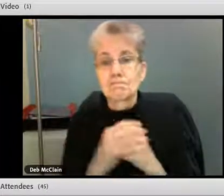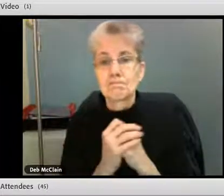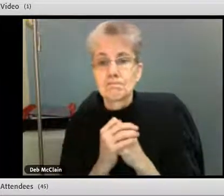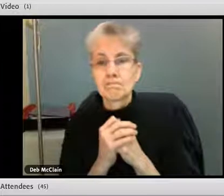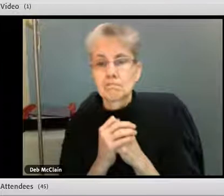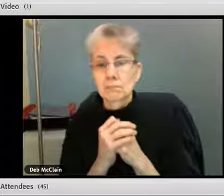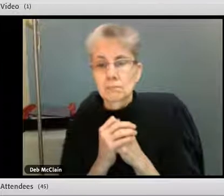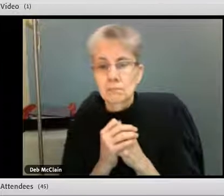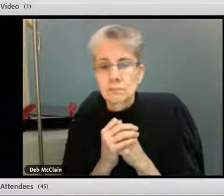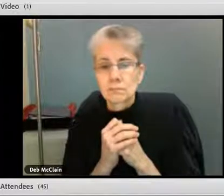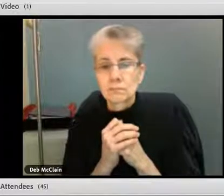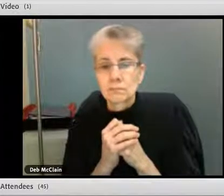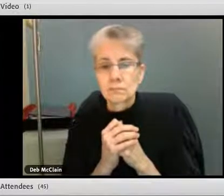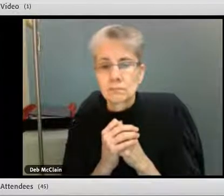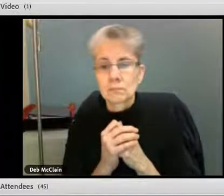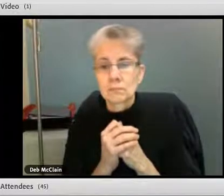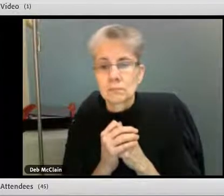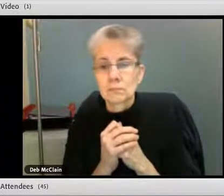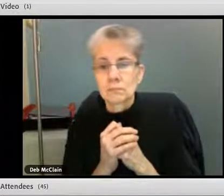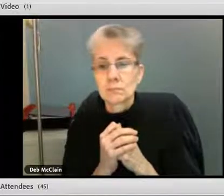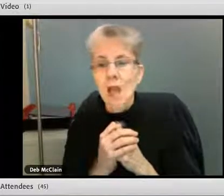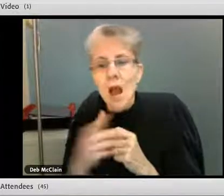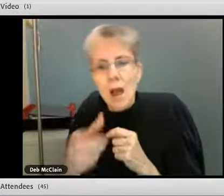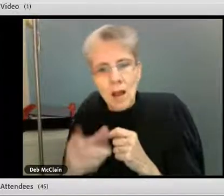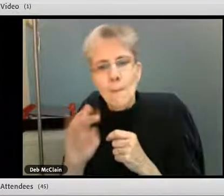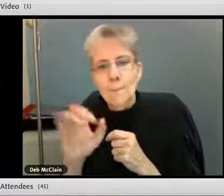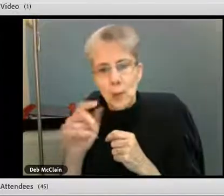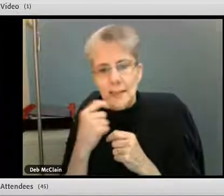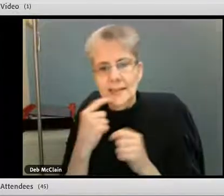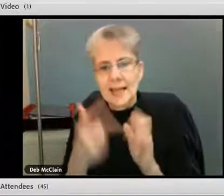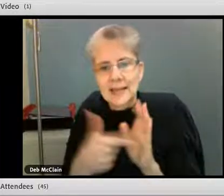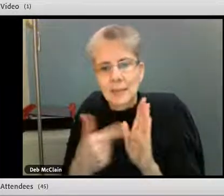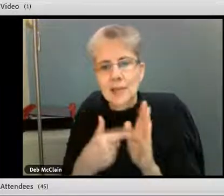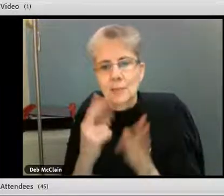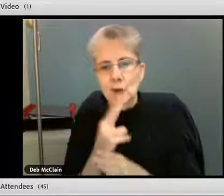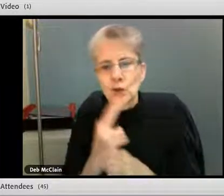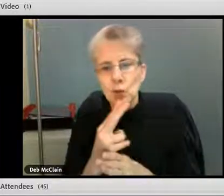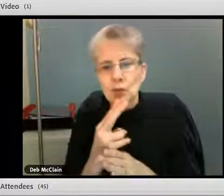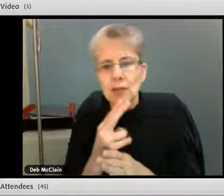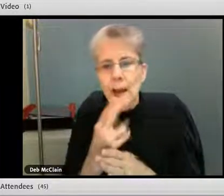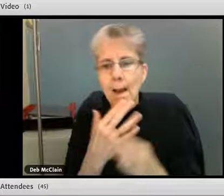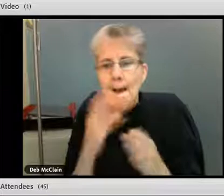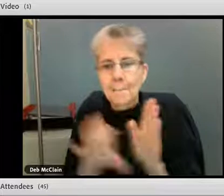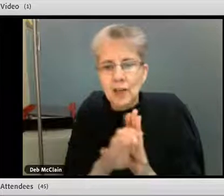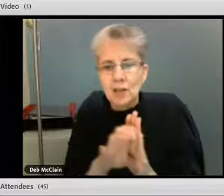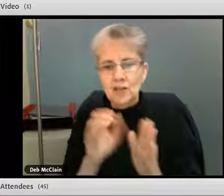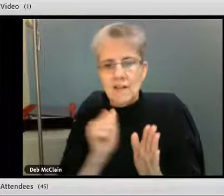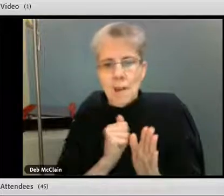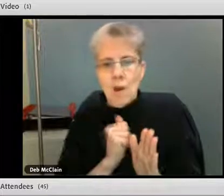And Brenda's saying, "That's why sometimes you use pics from your own hands or my own hands." I completely agree, and I think sometimes